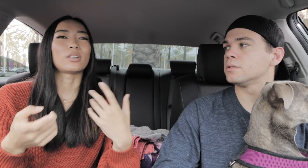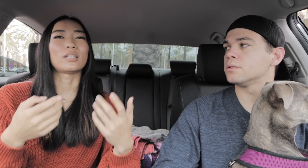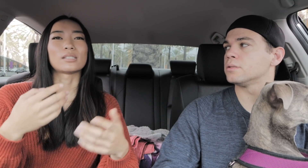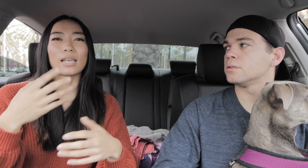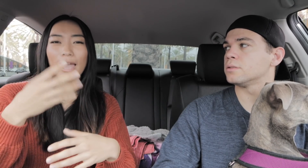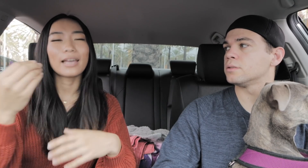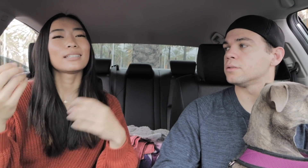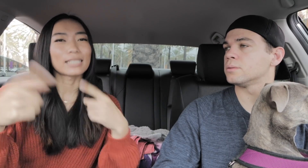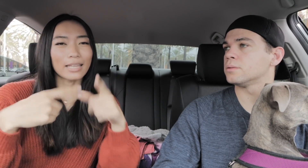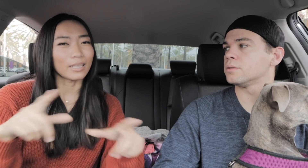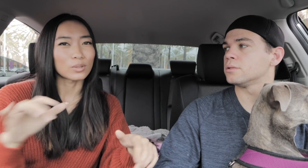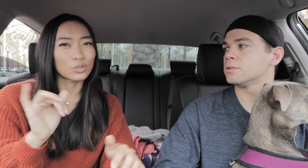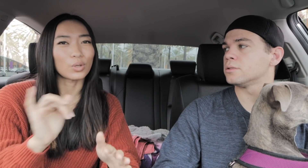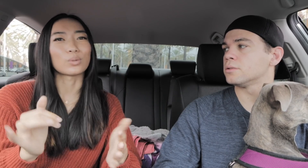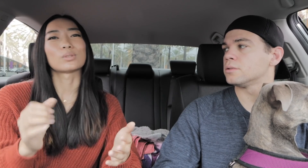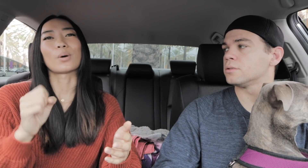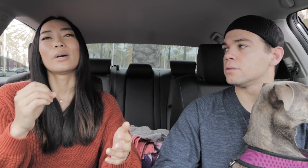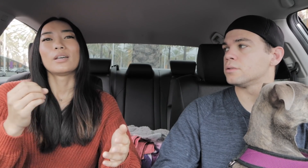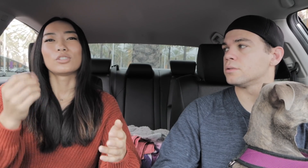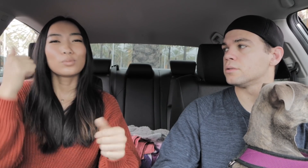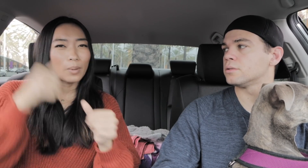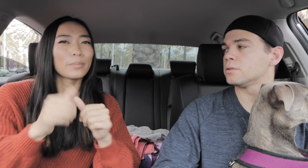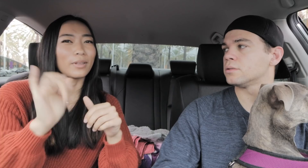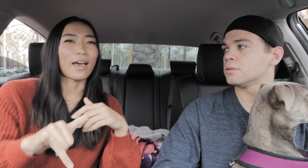expressions and sign language - so just remember that